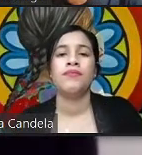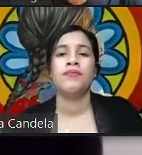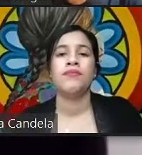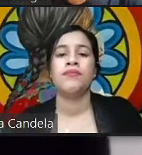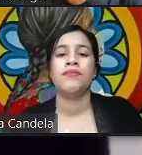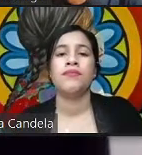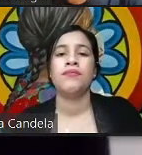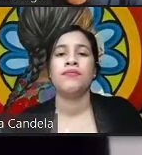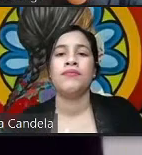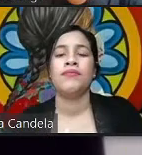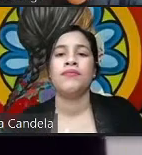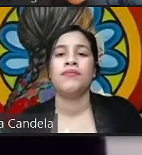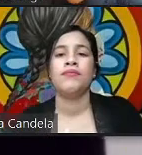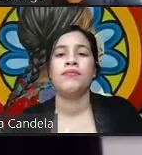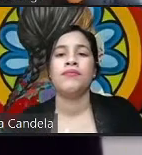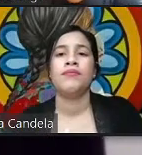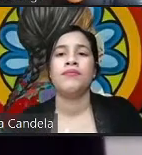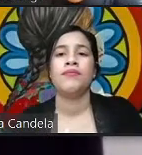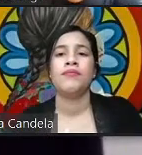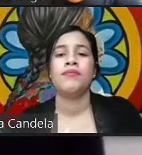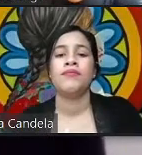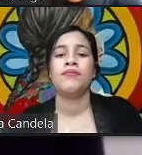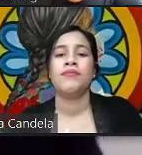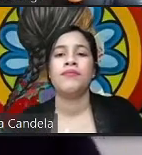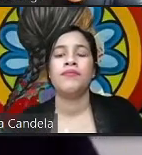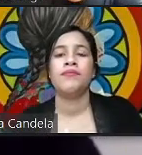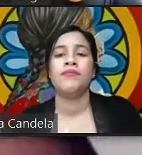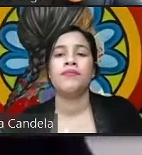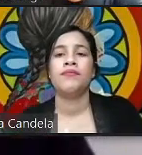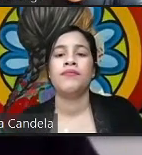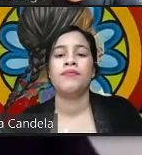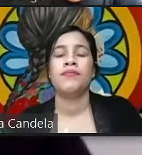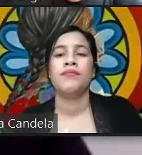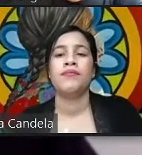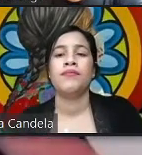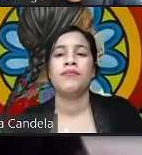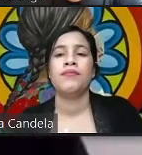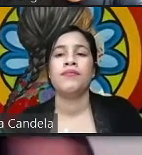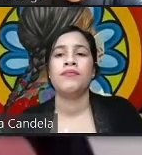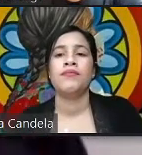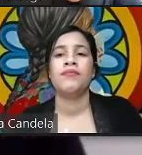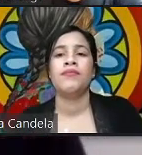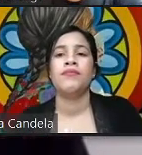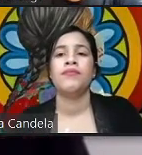Why do we need to do that? Why do we vaccinate our kids with other shots